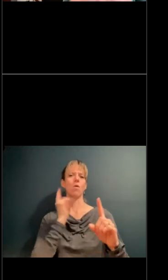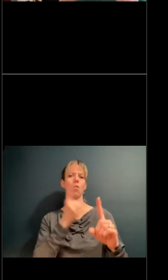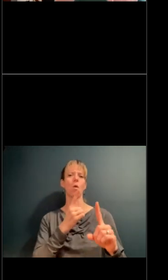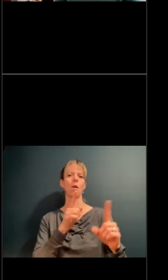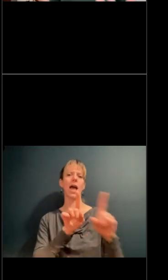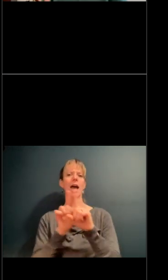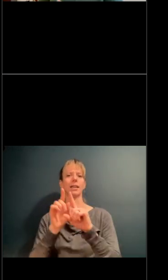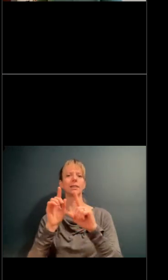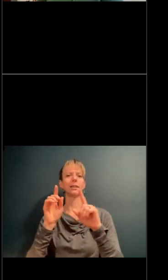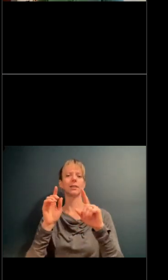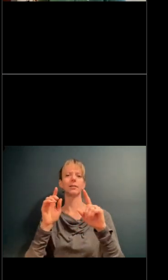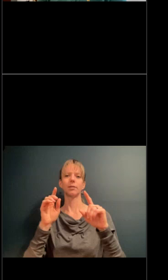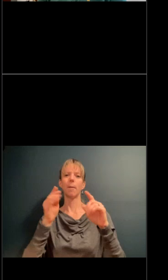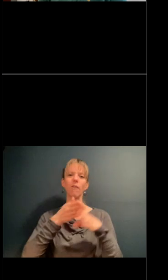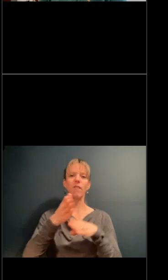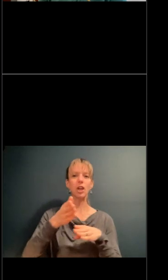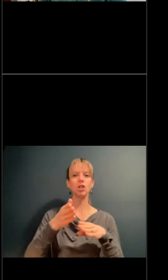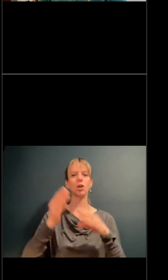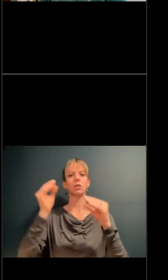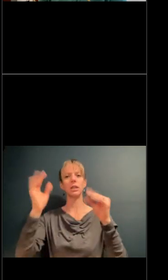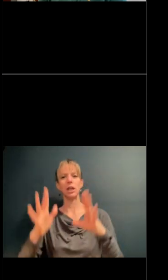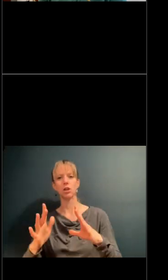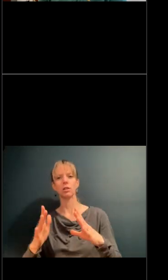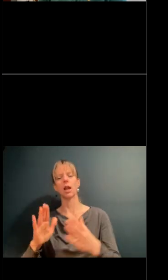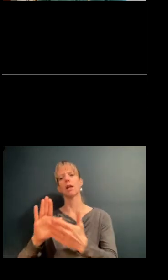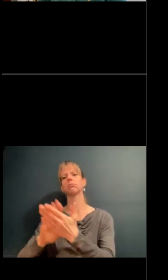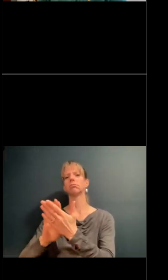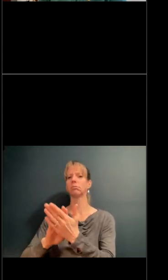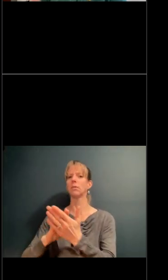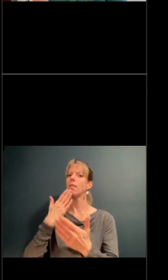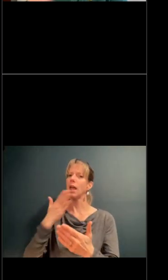Let me commend you for your work in that area and encourage you to begin to think